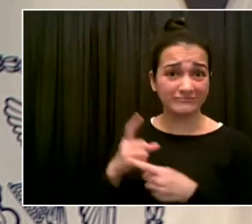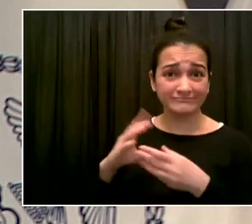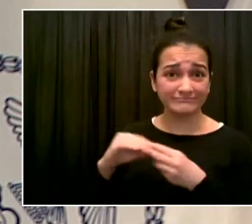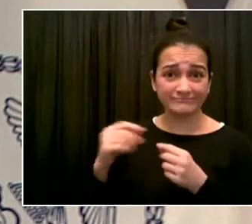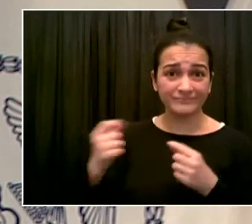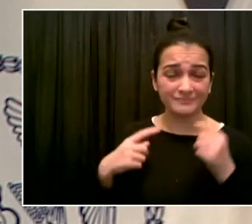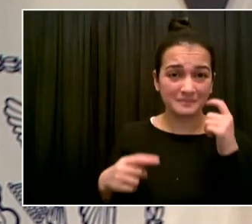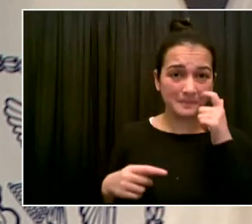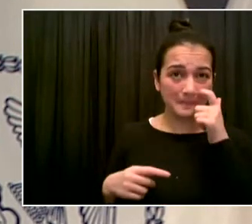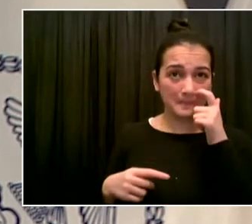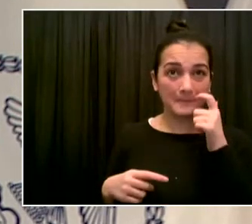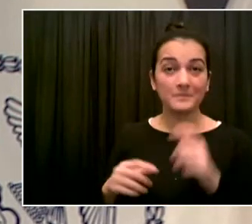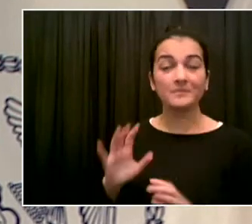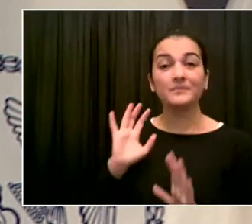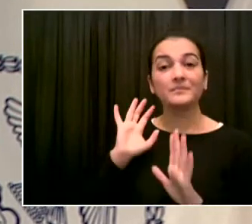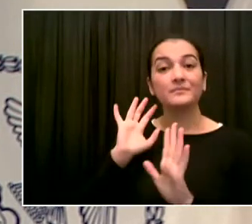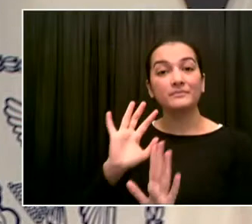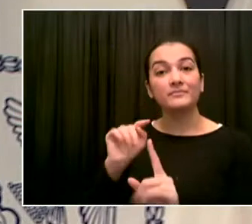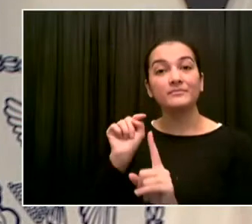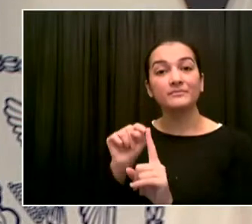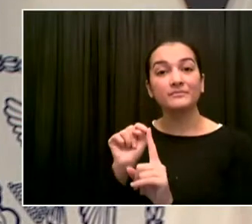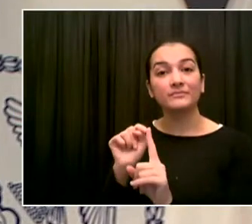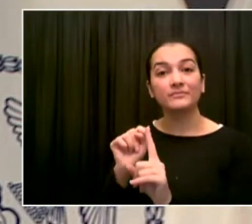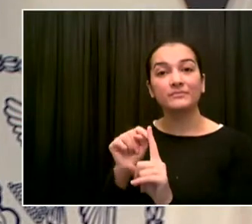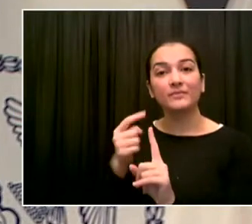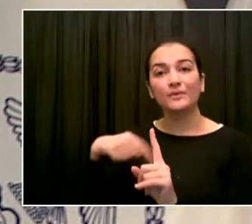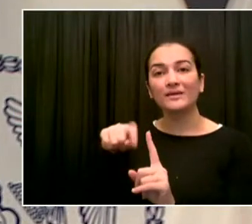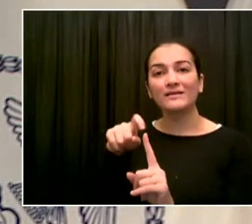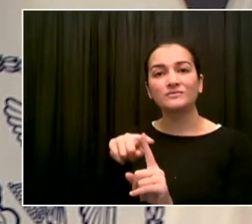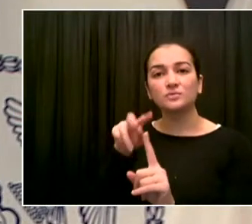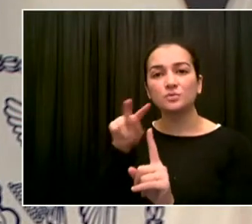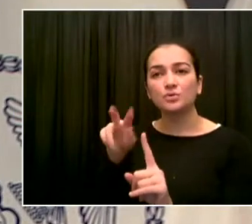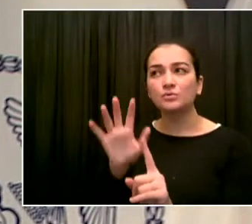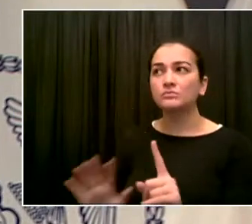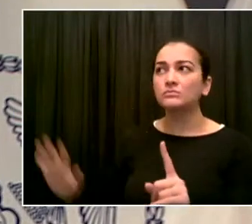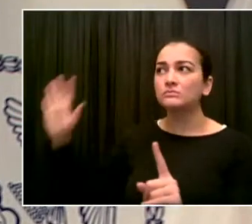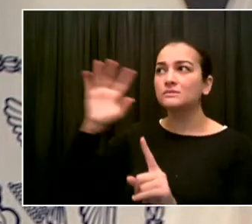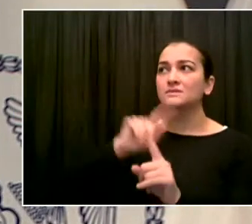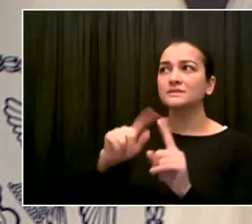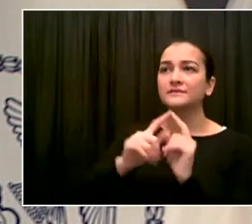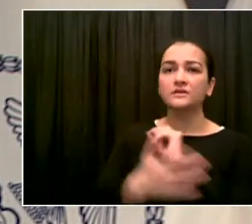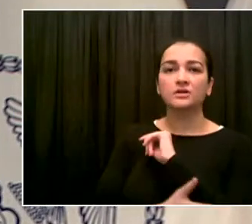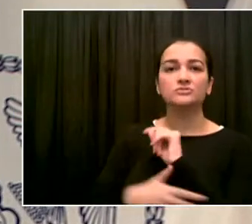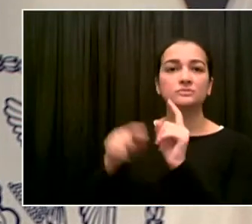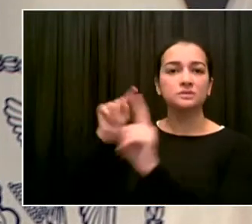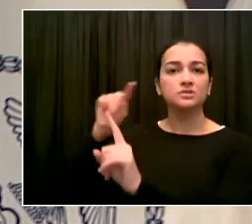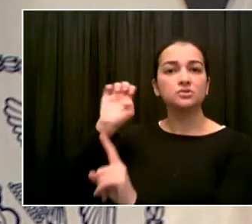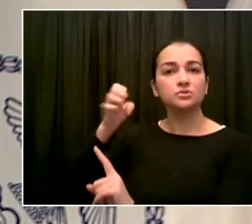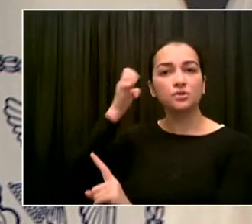POWERF UL QUSTEION. THE BOTTOM LINE IS WE HAVE WATH C VERY CAREFULLY WHAT'S HAPPENING